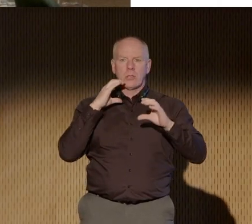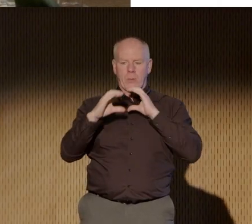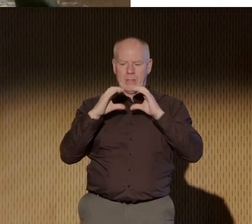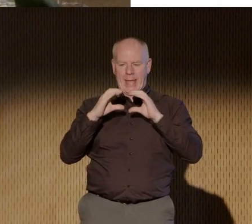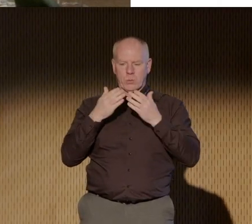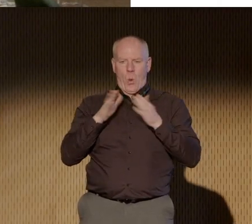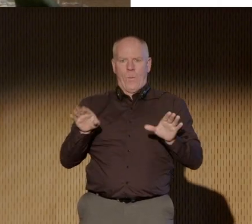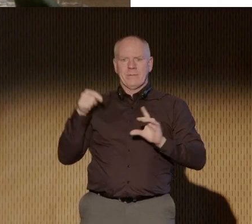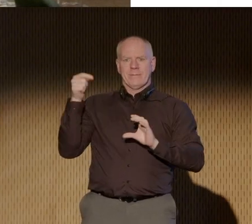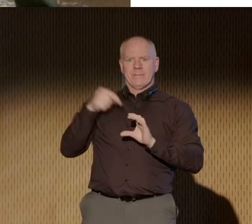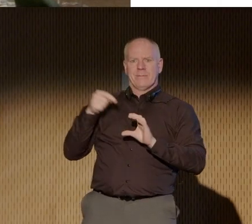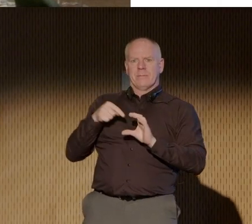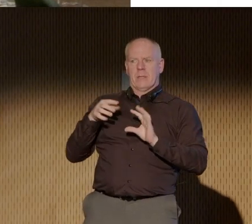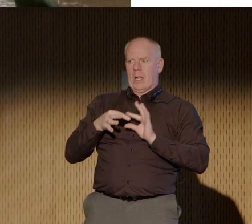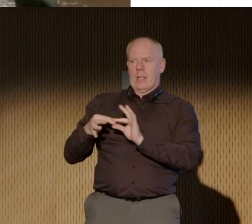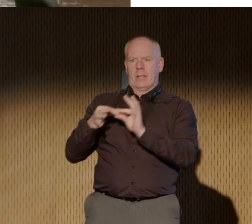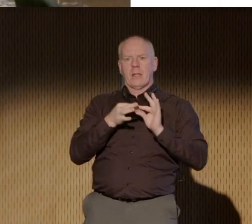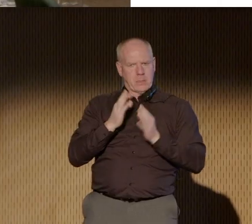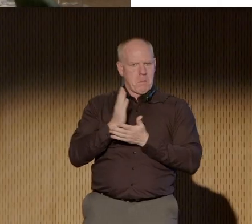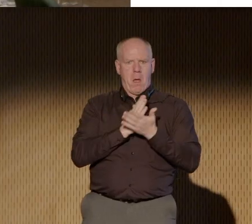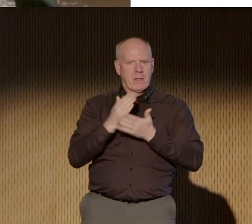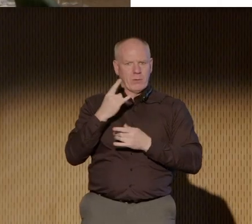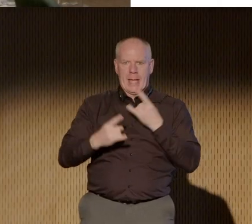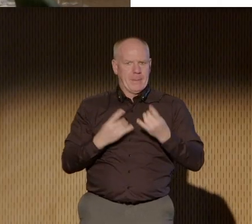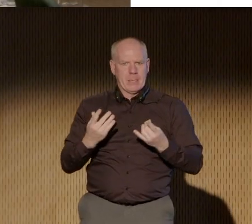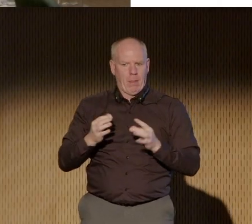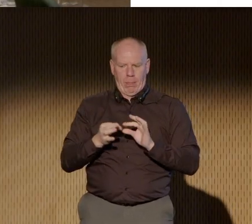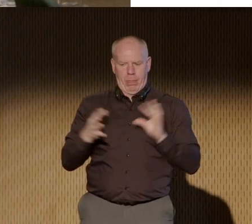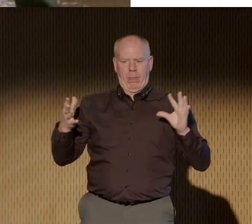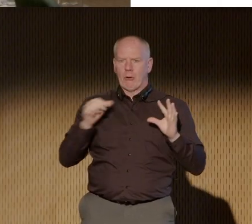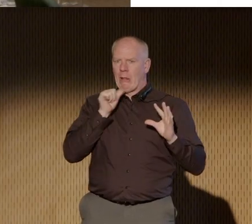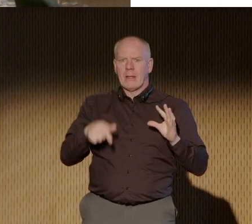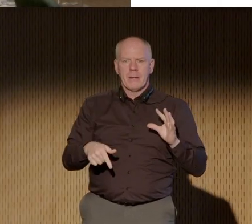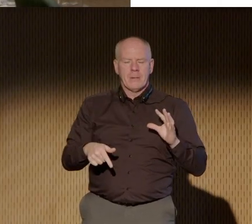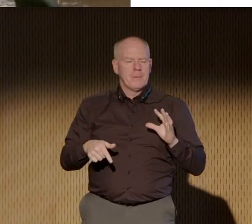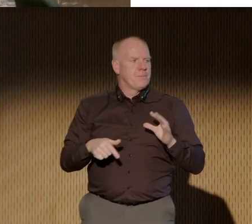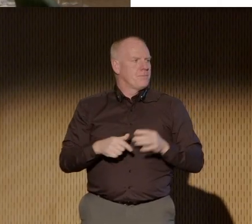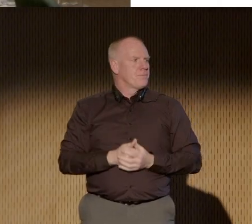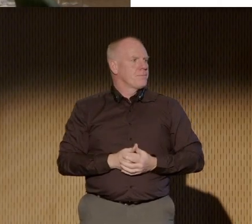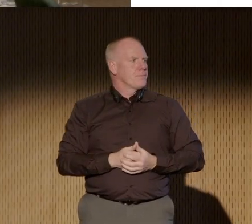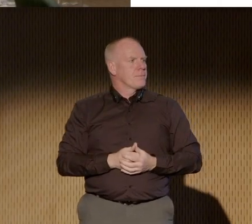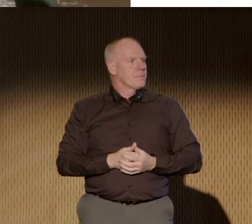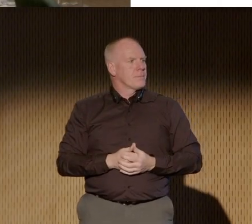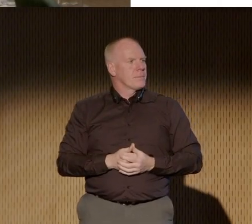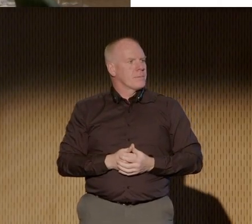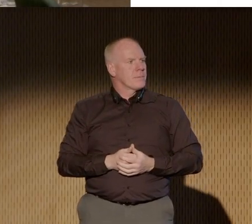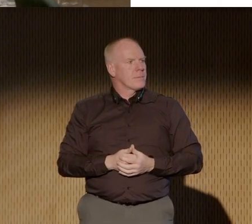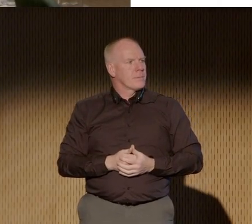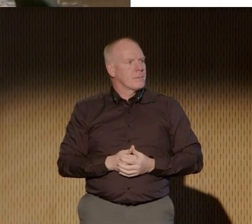that's a big part of it. And I guess one of the things—I was at a conference in Switzerland there